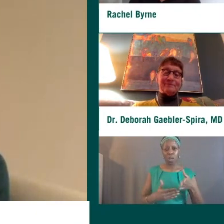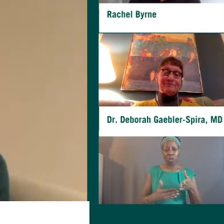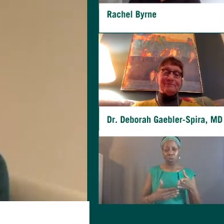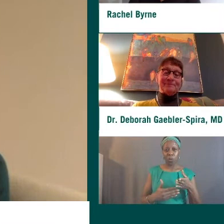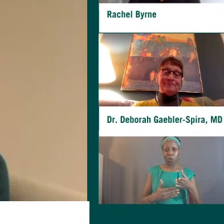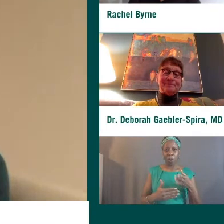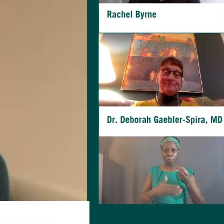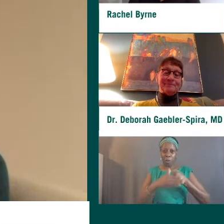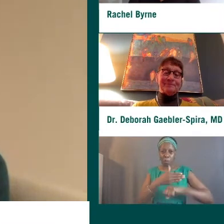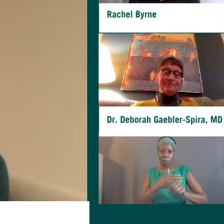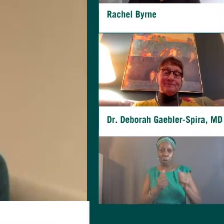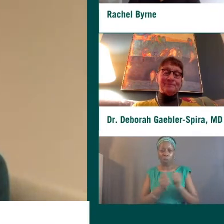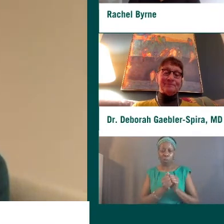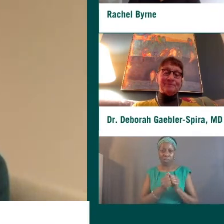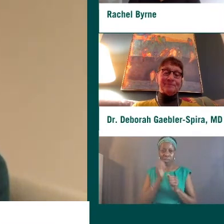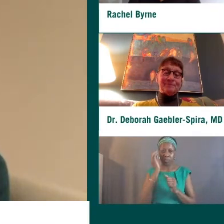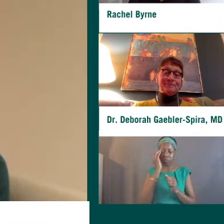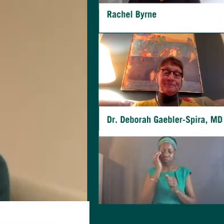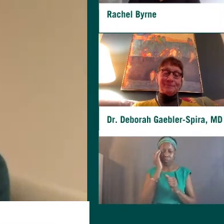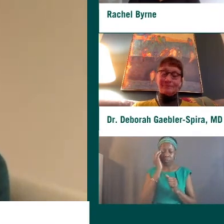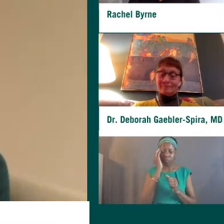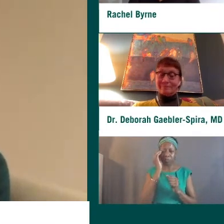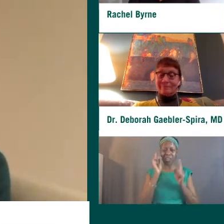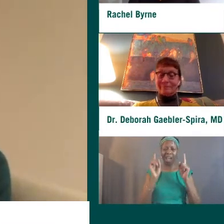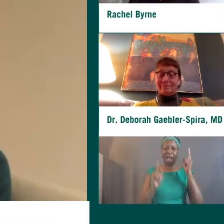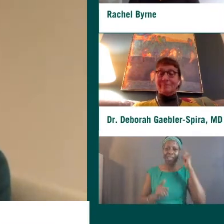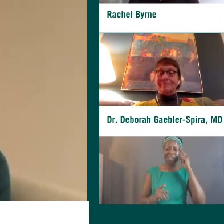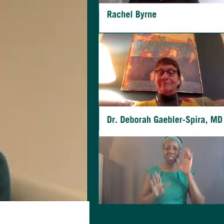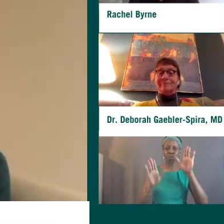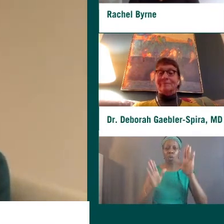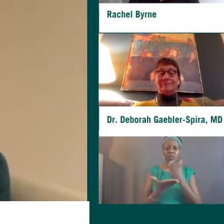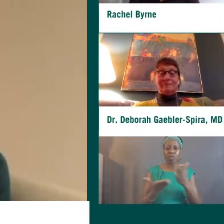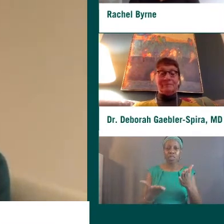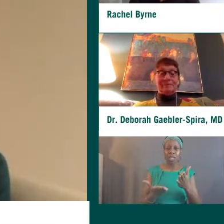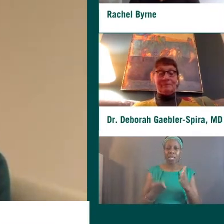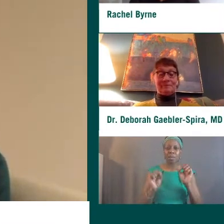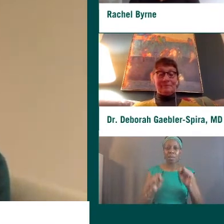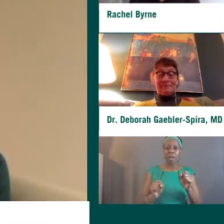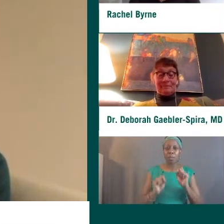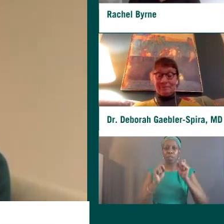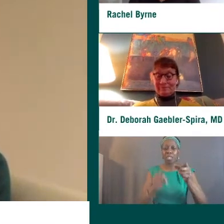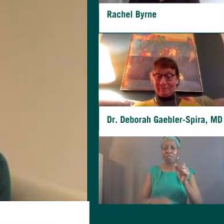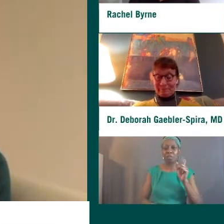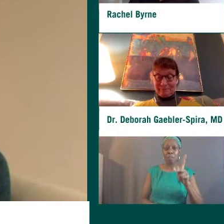I think it's such a wonderful thing to be sort of giving back as you have just so many people.